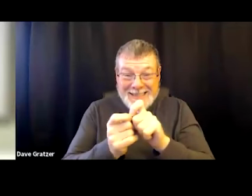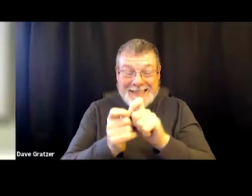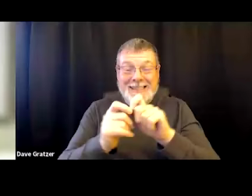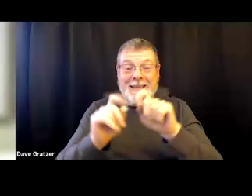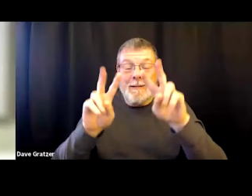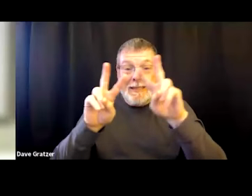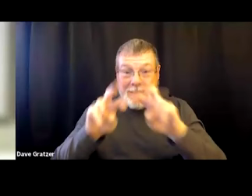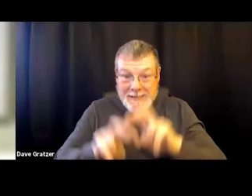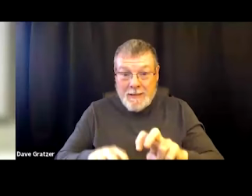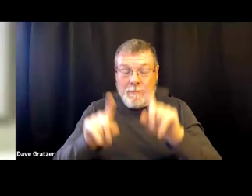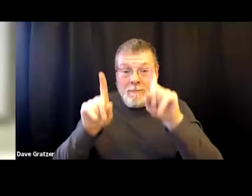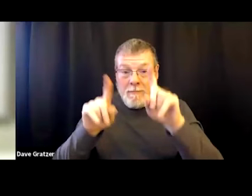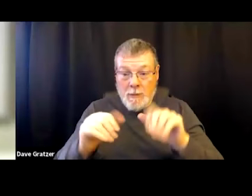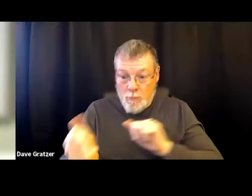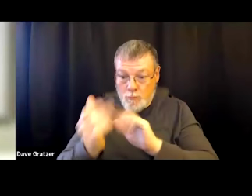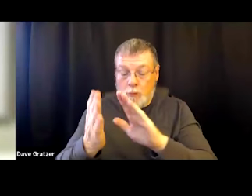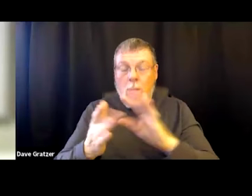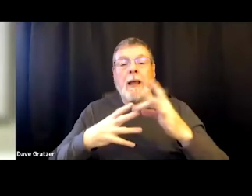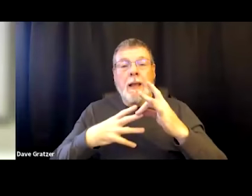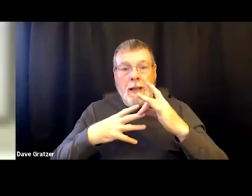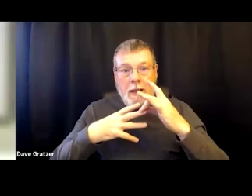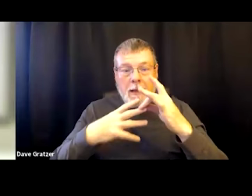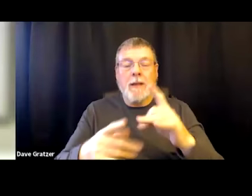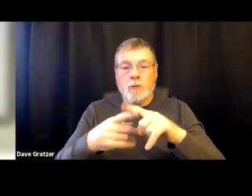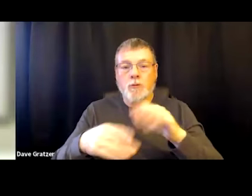for this population leads to better outcomes,